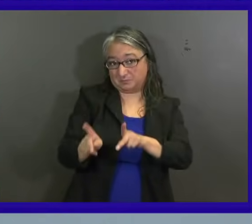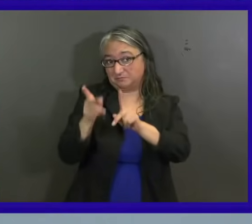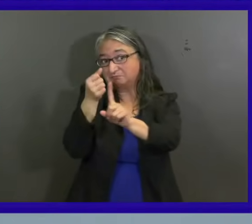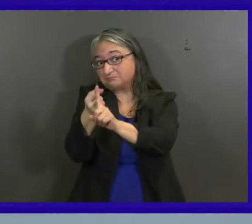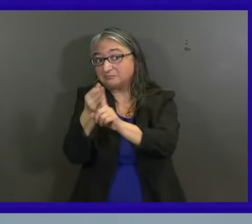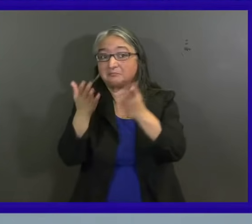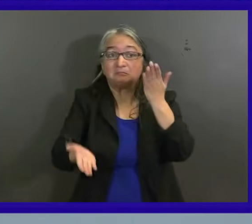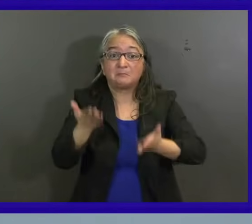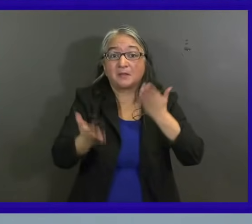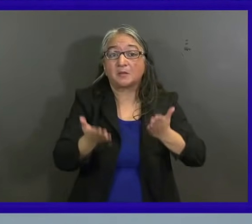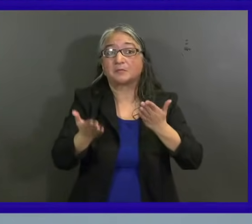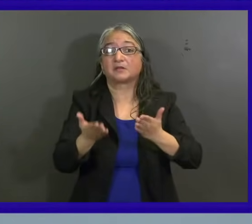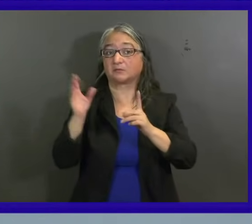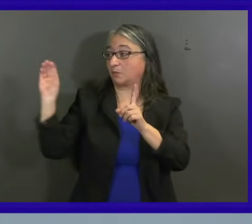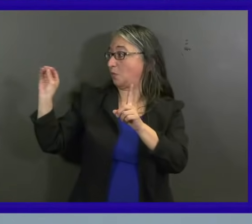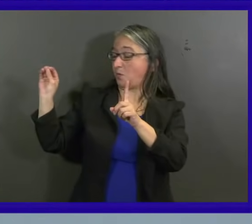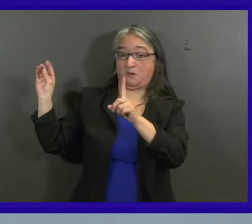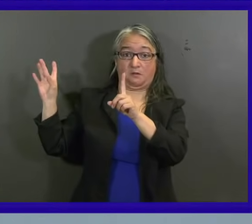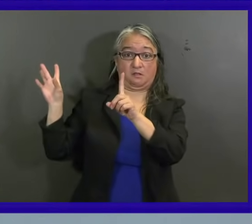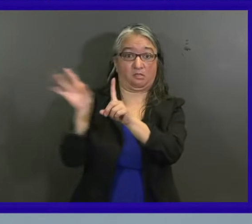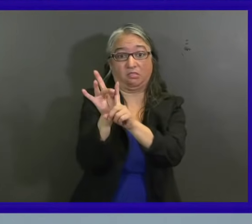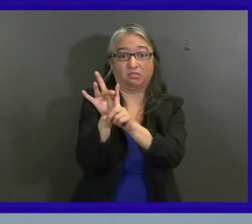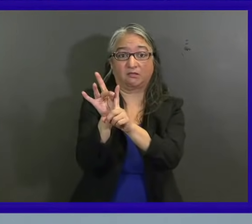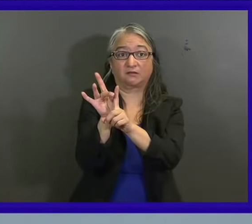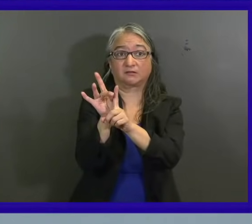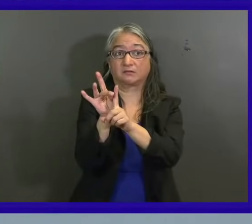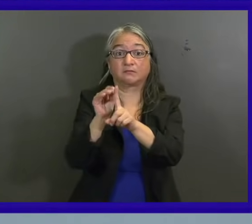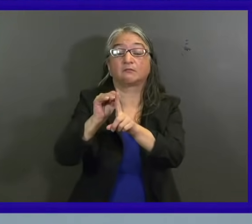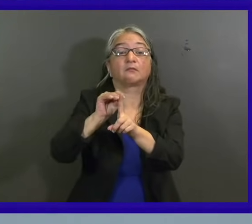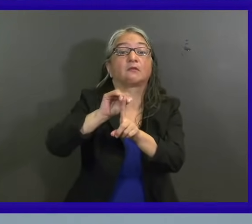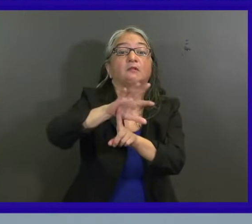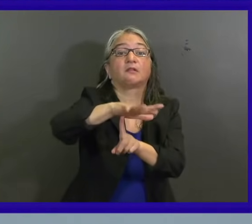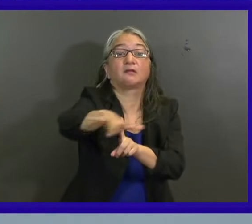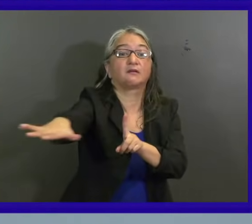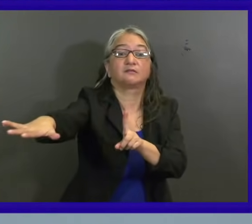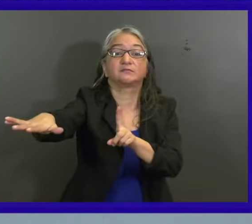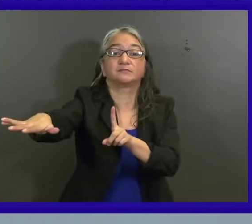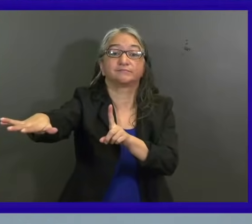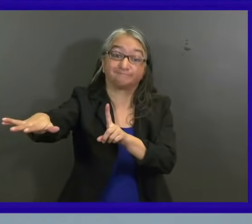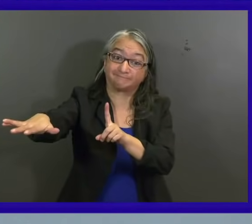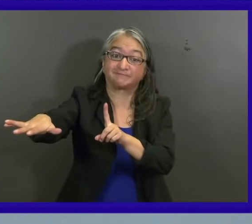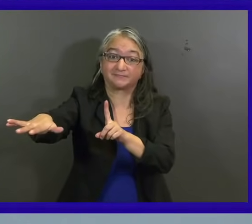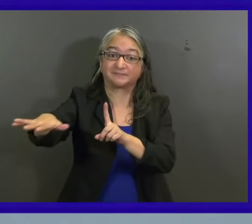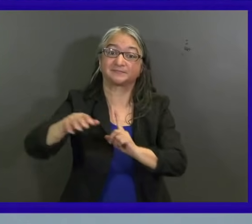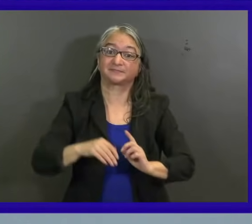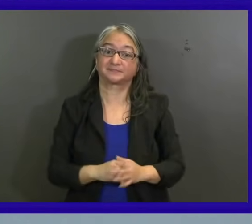and pass it on to others and that's why waiting for your second or third dose is not a good idea